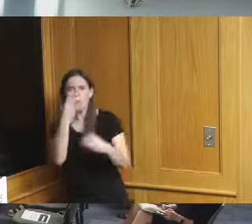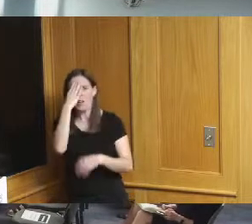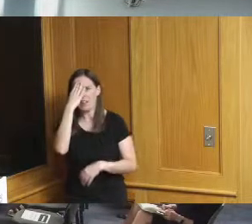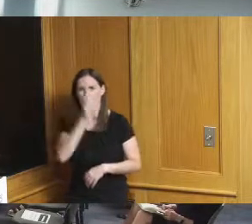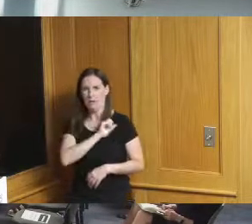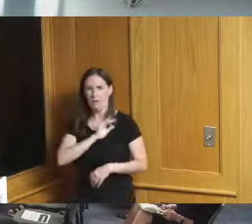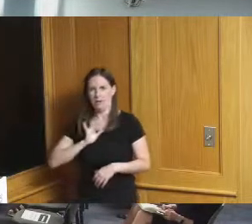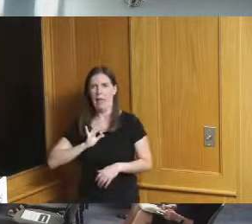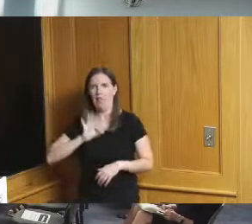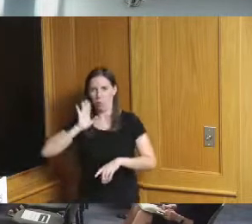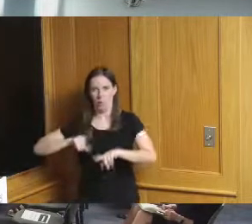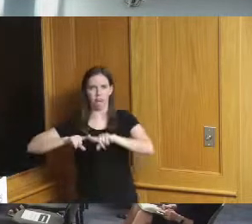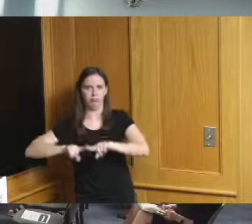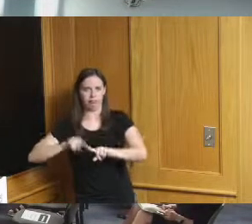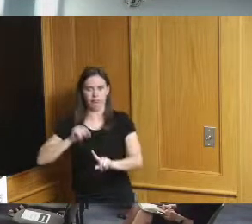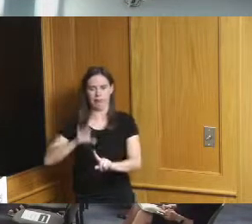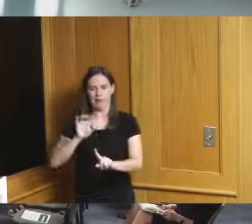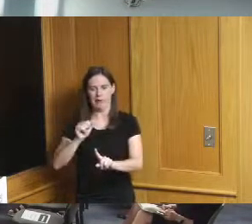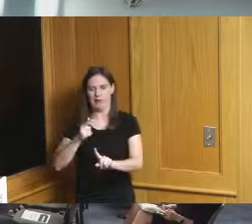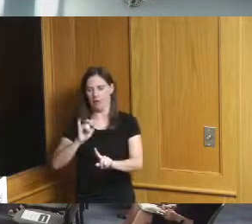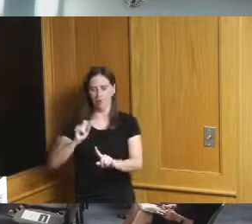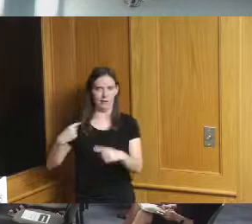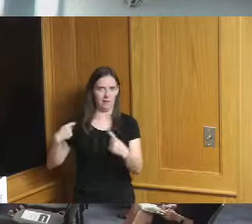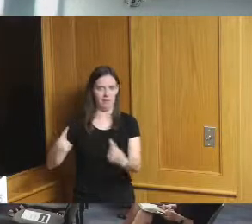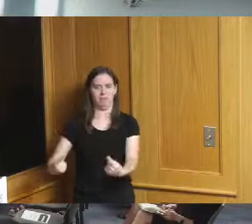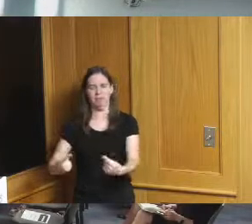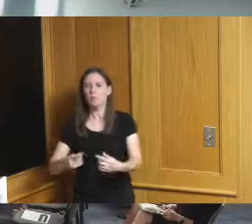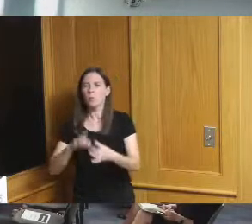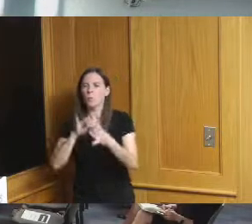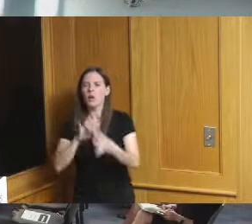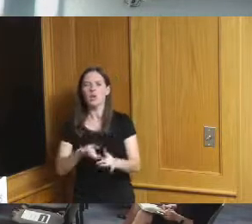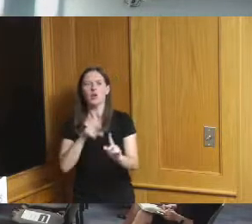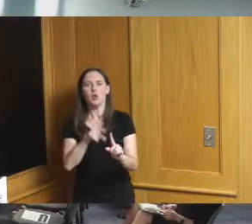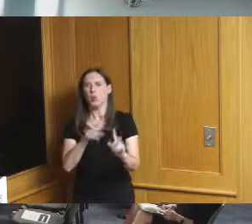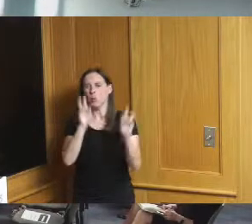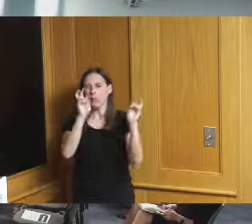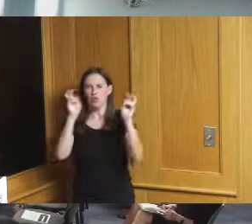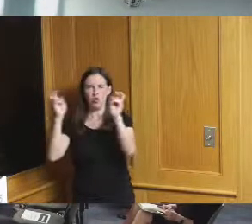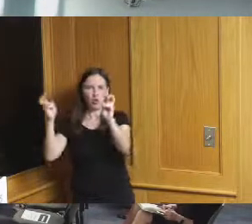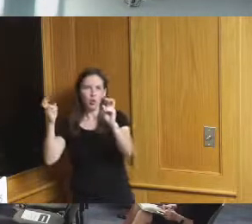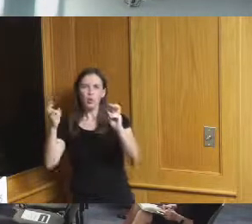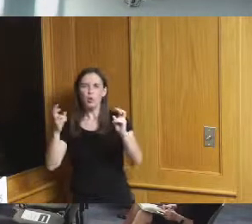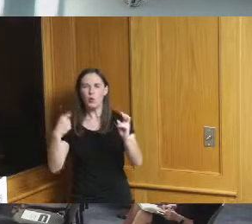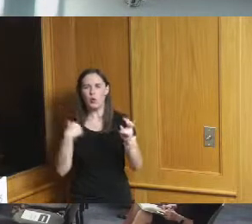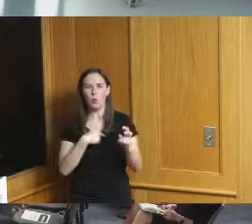cages heavily when it comes to some of the issues that we have to decide upon related to permitting